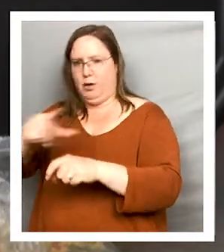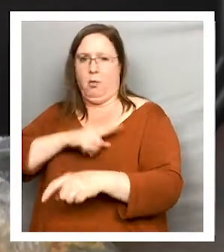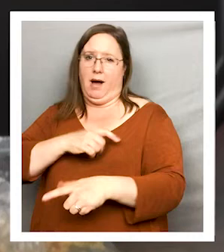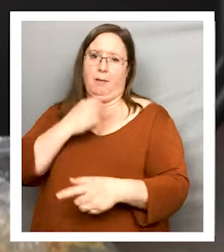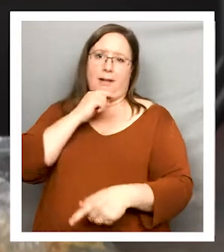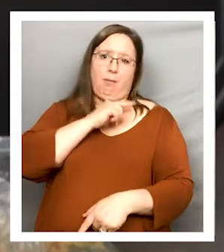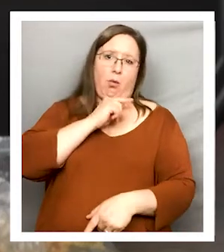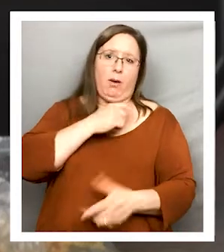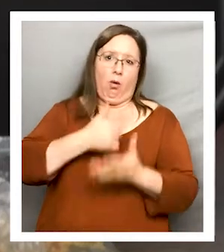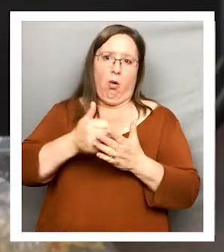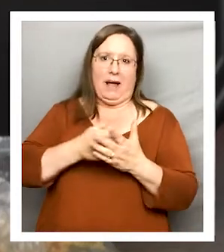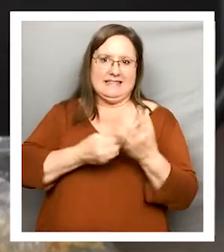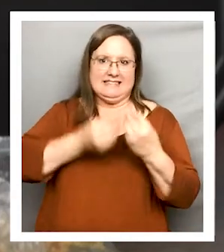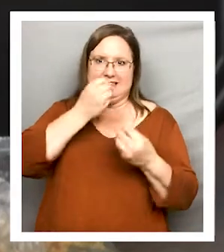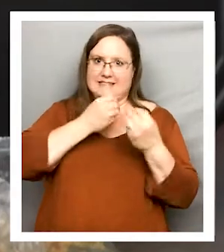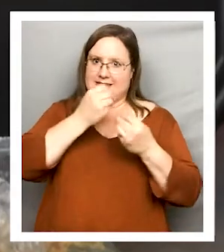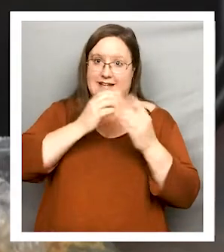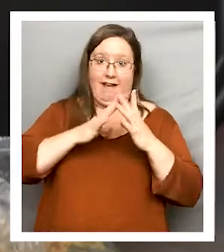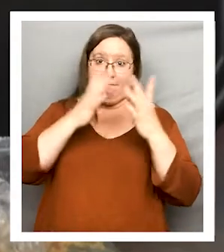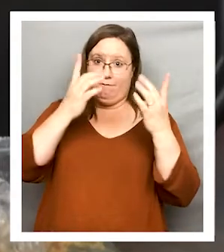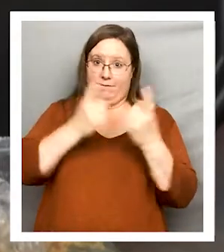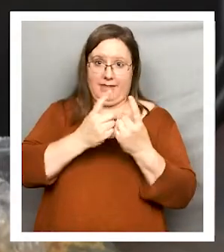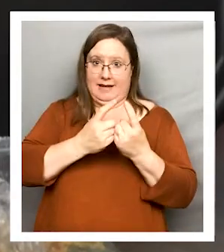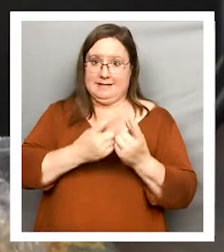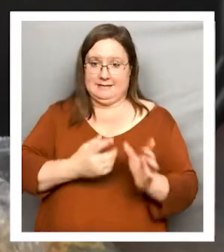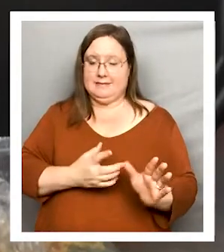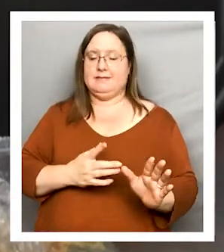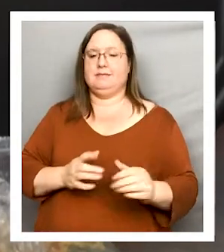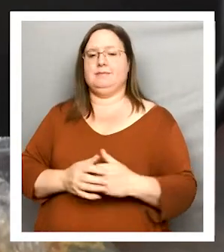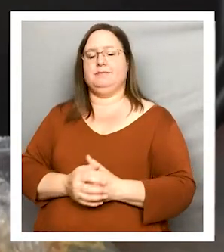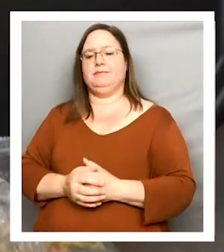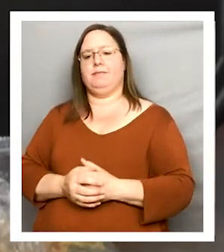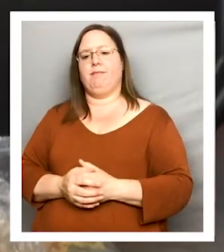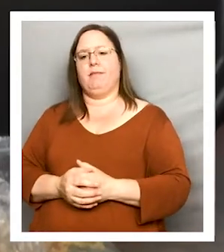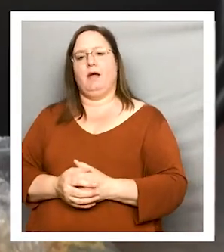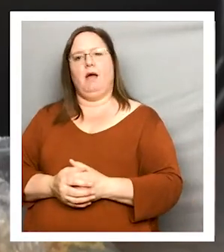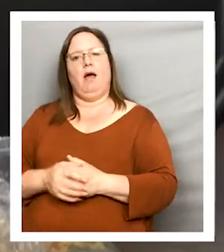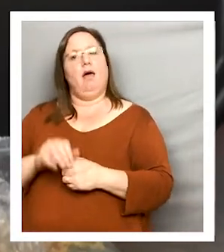can ask your grown-ups permission and have a look in your kitchen and see